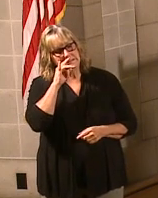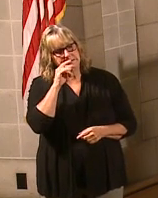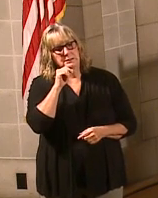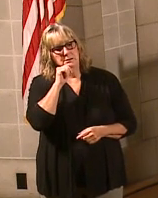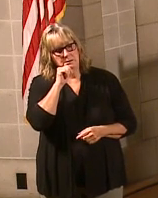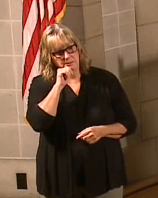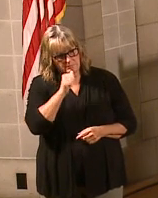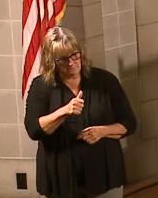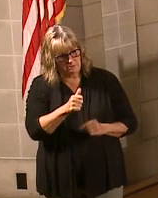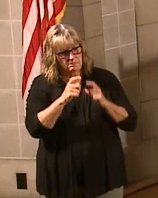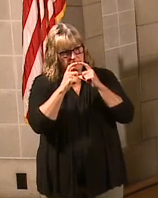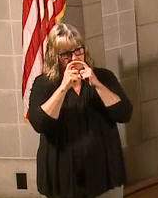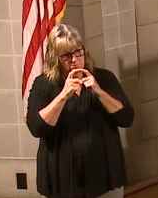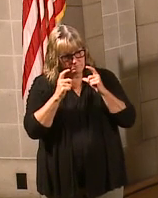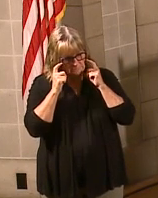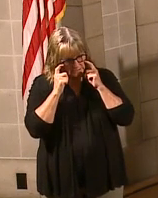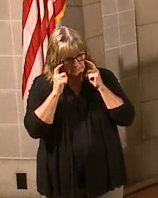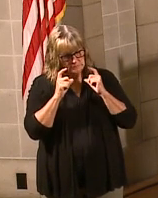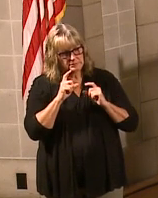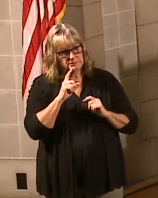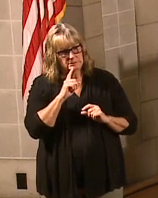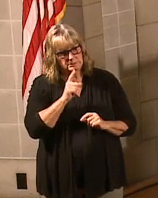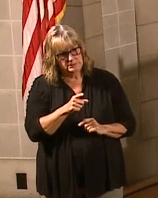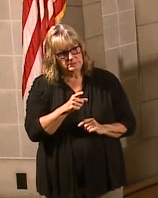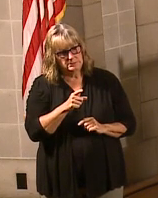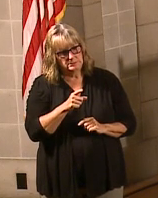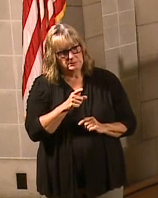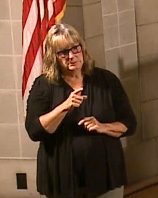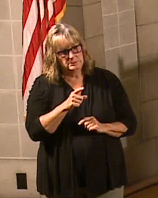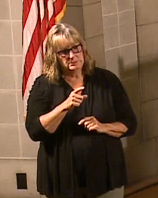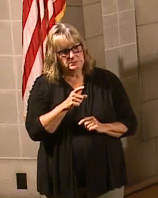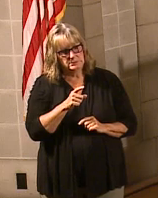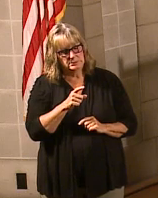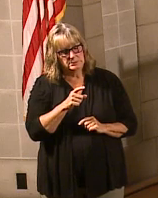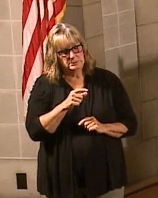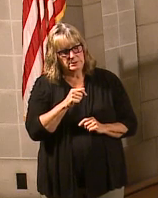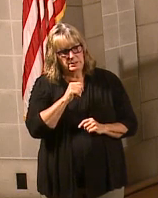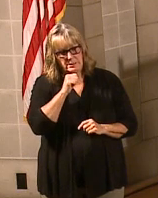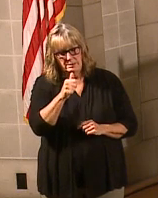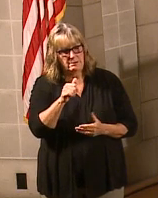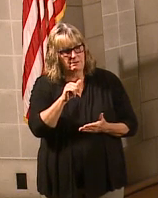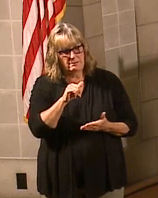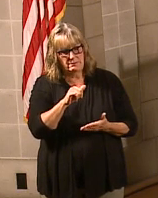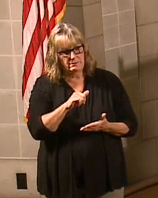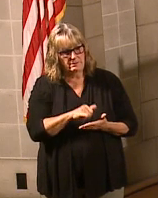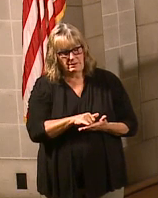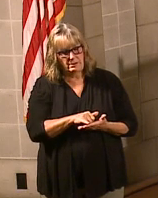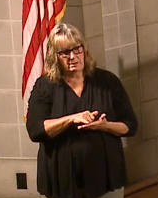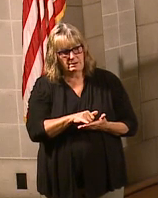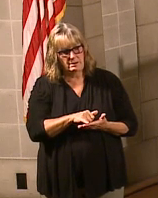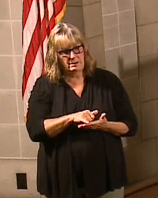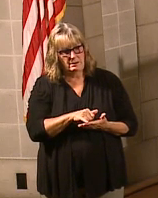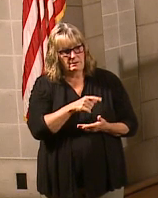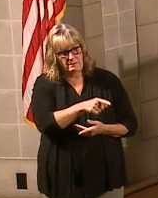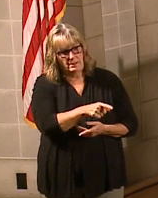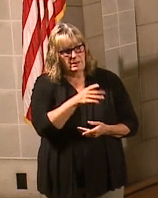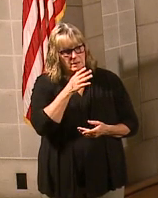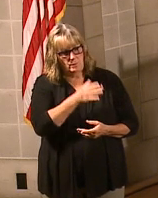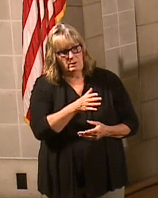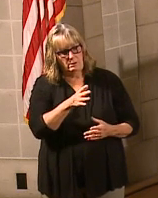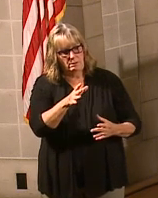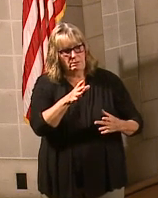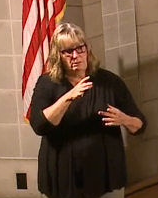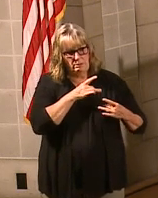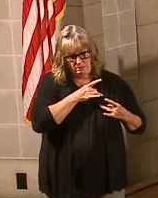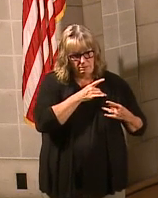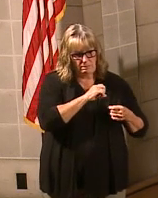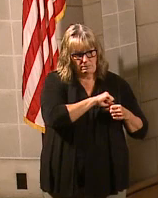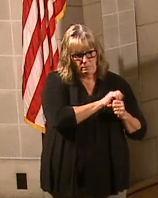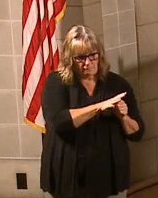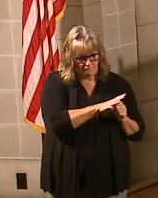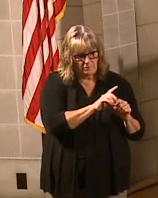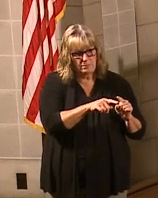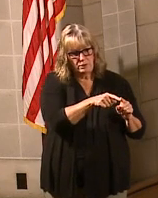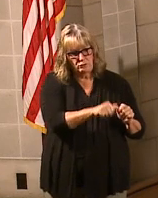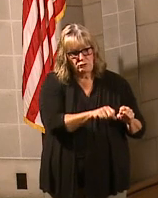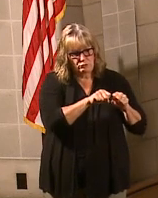THAT'S WHY I'M AGAINST THAT.